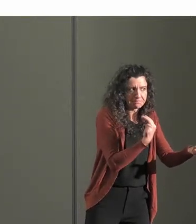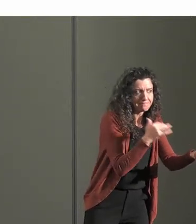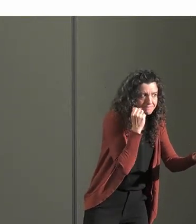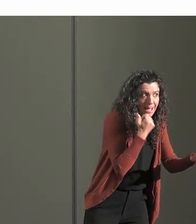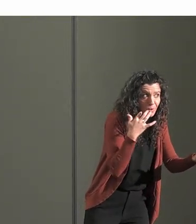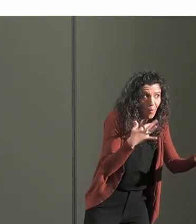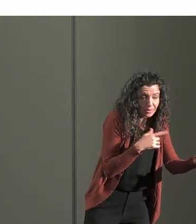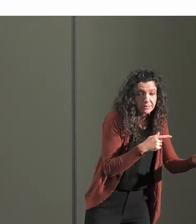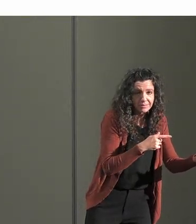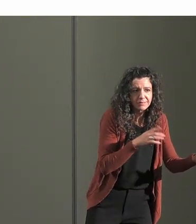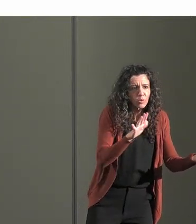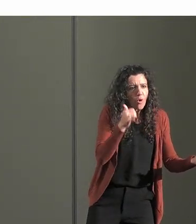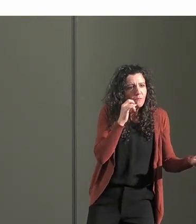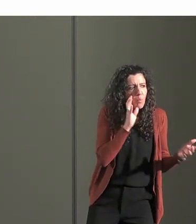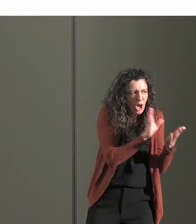make the appliance beep. Your phone learns that specific